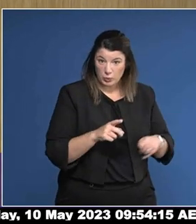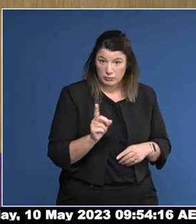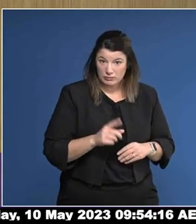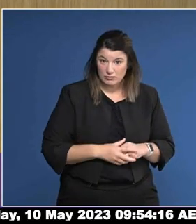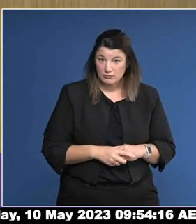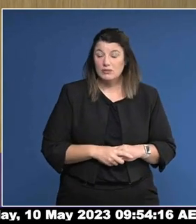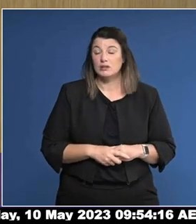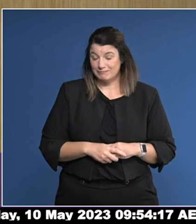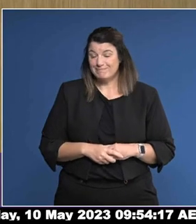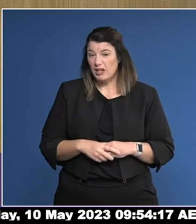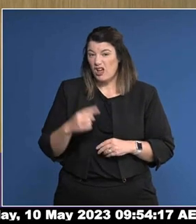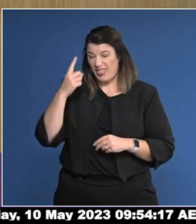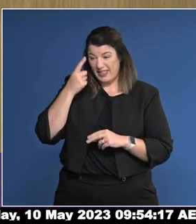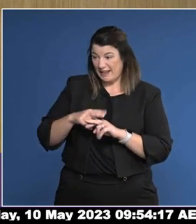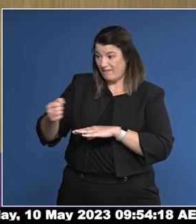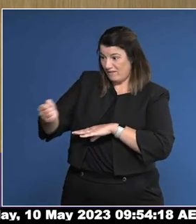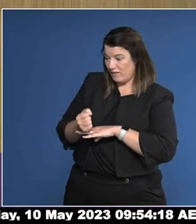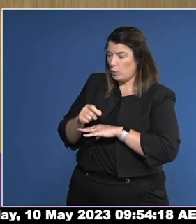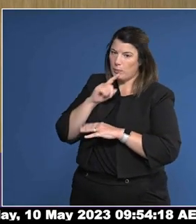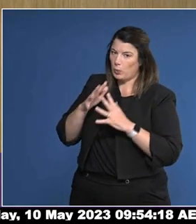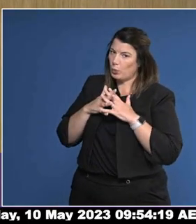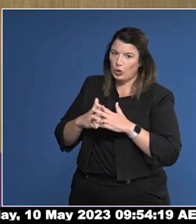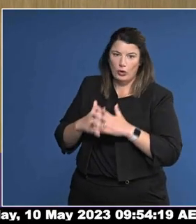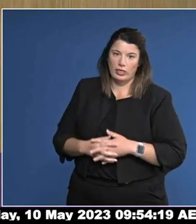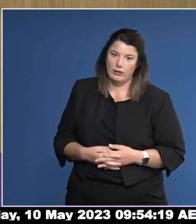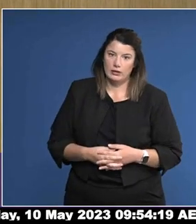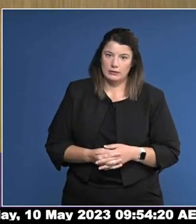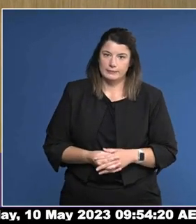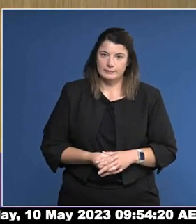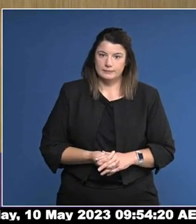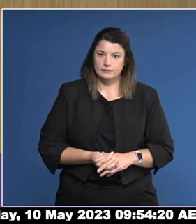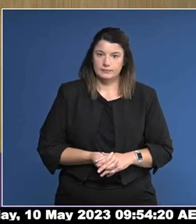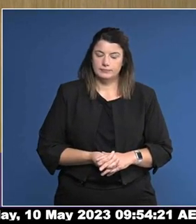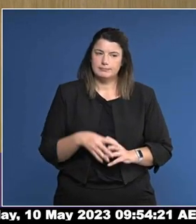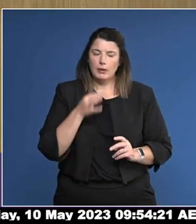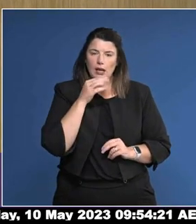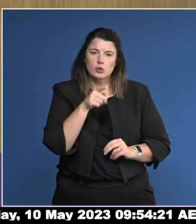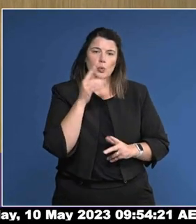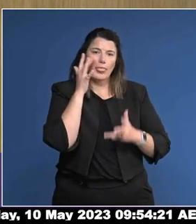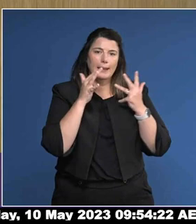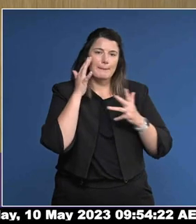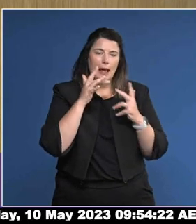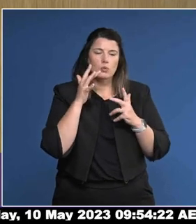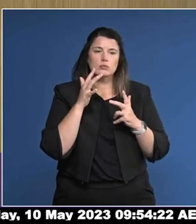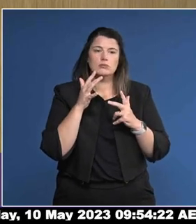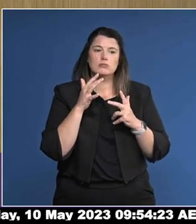available. MS EASTMAN: If I ask you to reflect on, I think, the final SCAN meeting